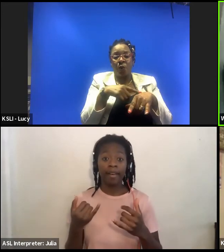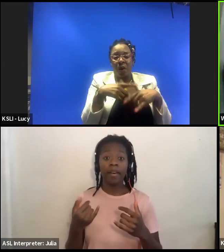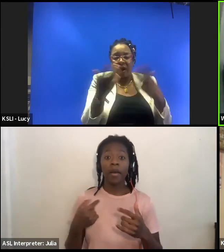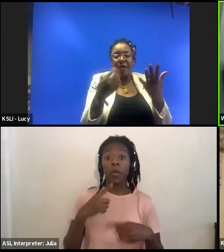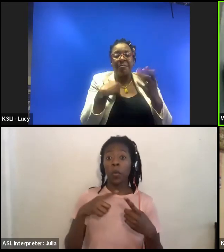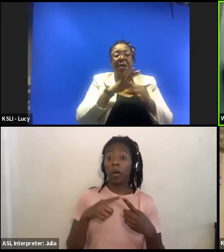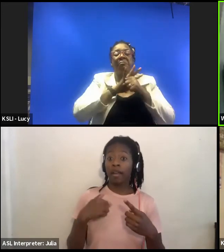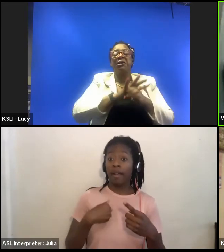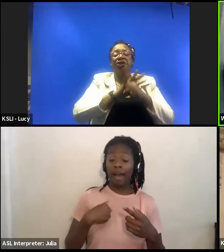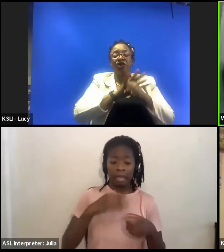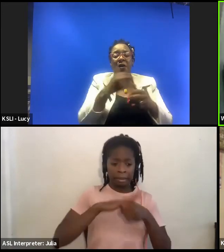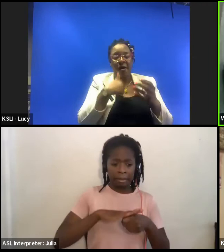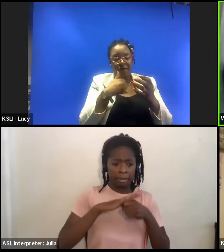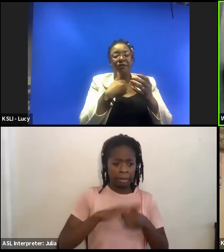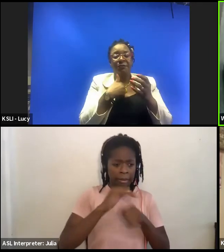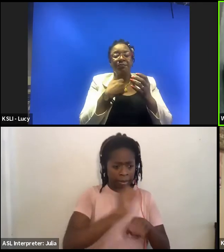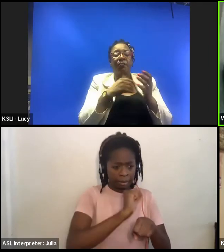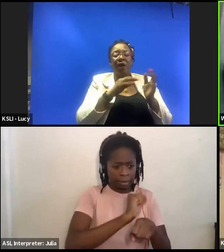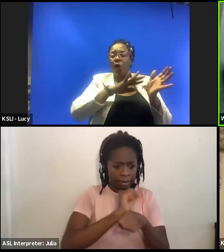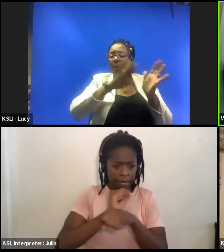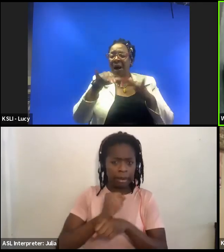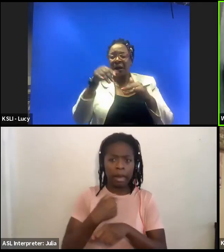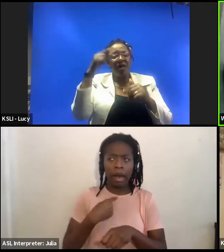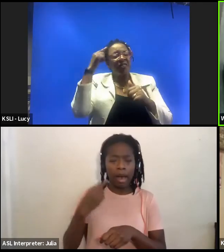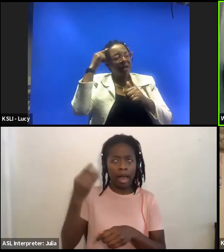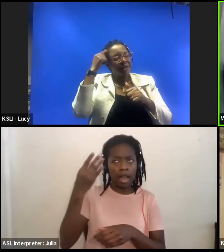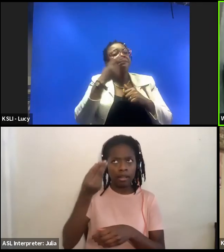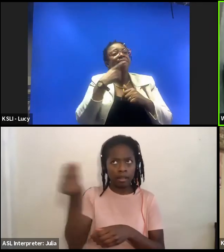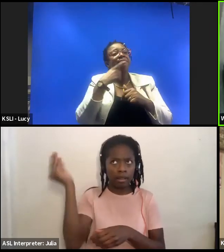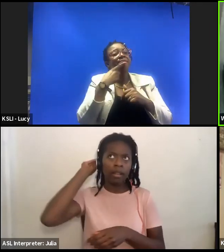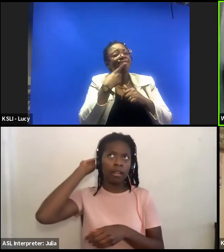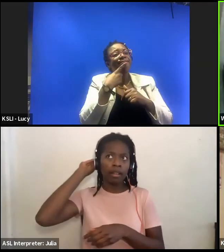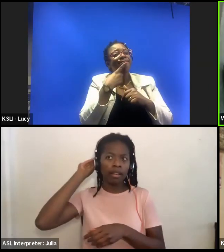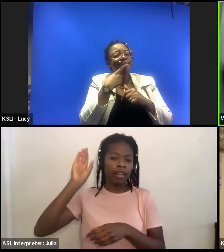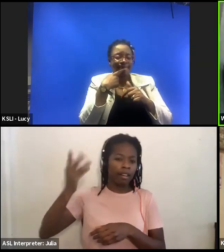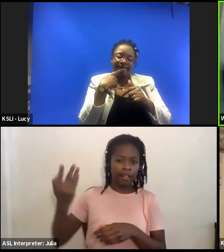and I'm like, "Okay, regardless of the space, regardless of the experience,